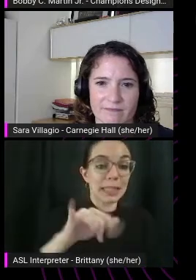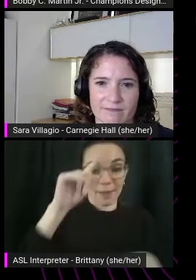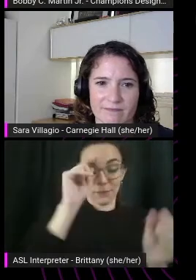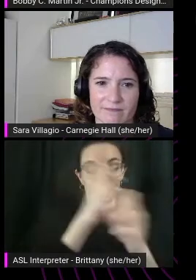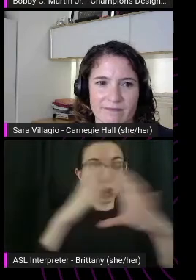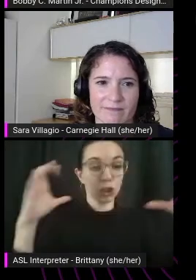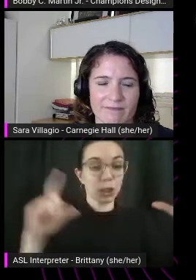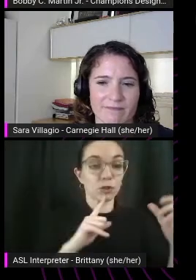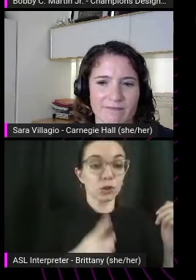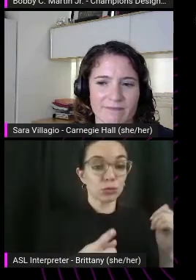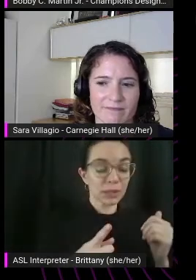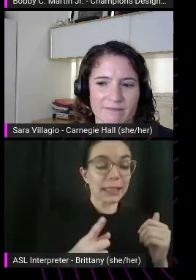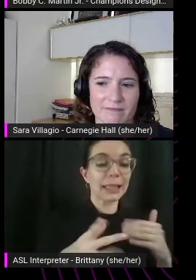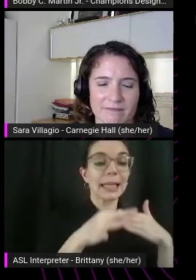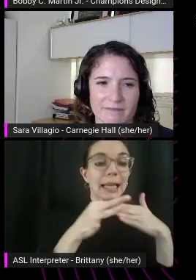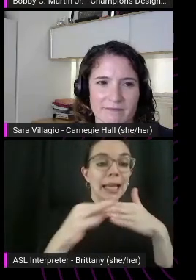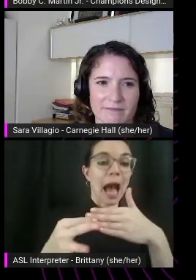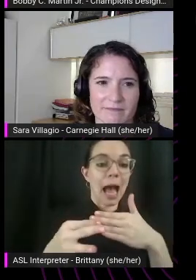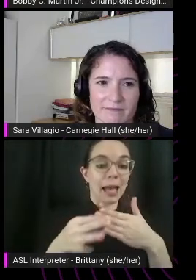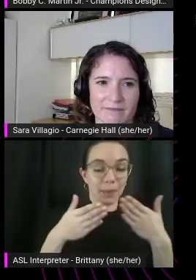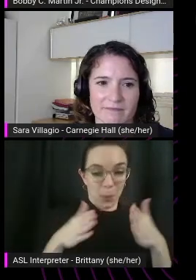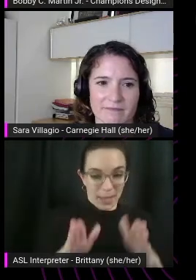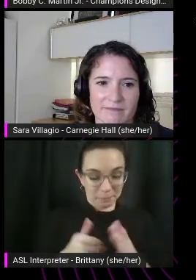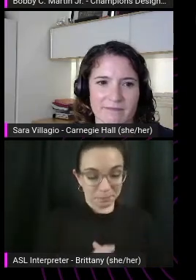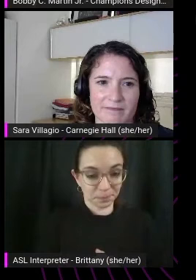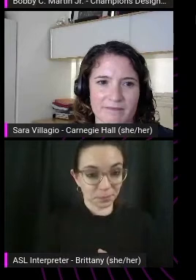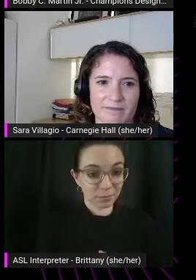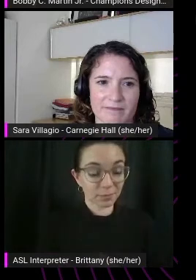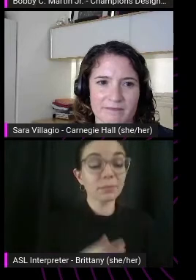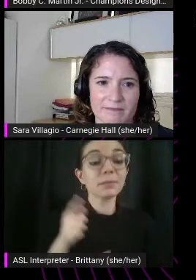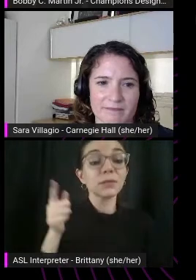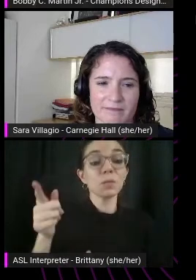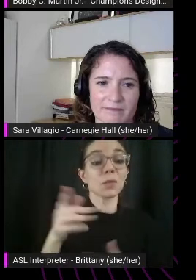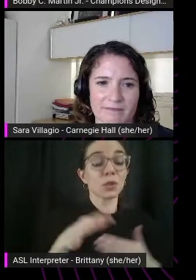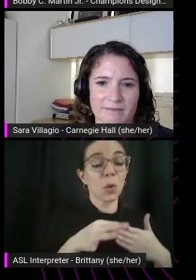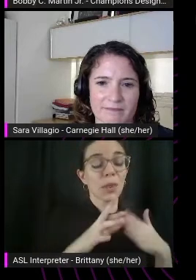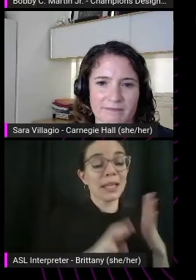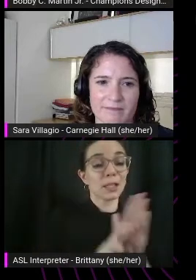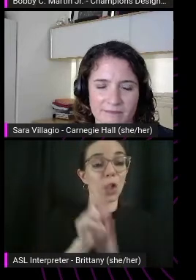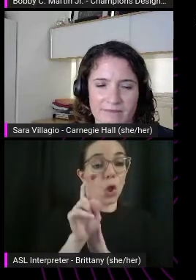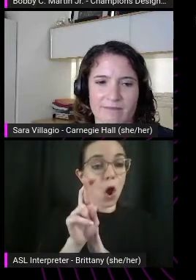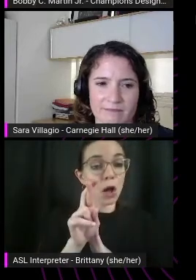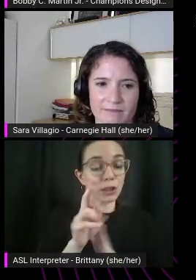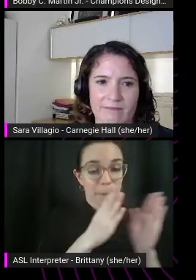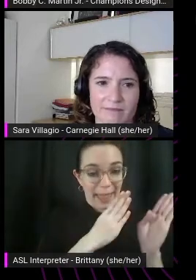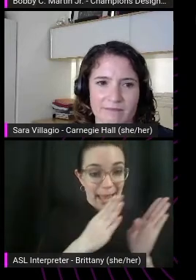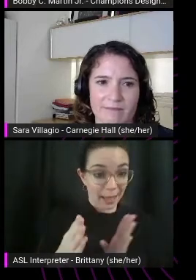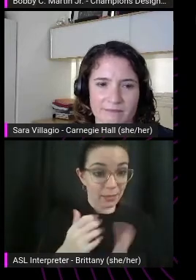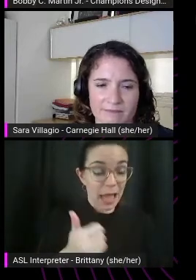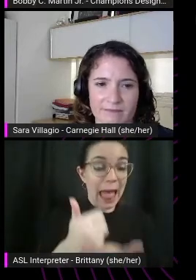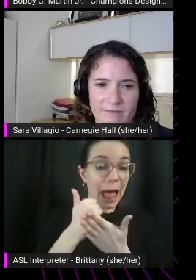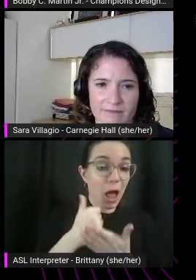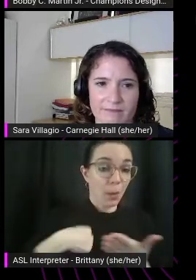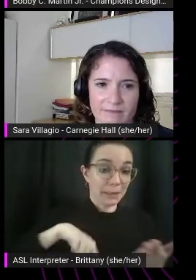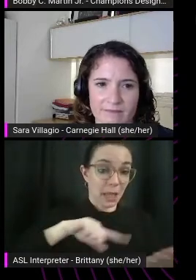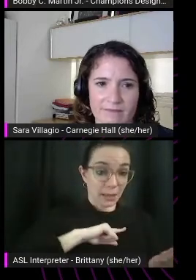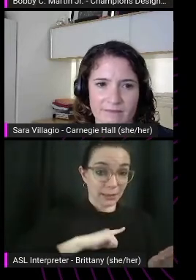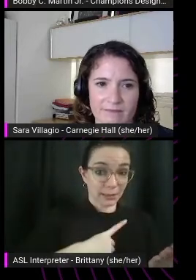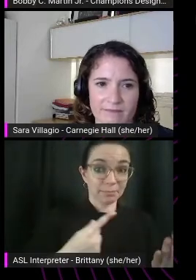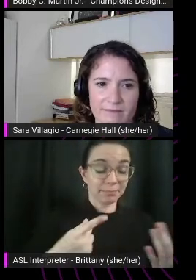So this launch plan was something that really helped us both as a agency as well as helped our partners